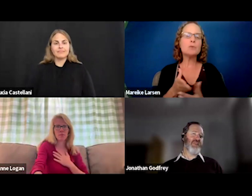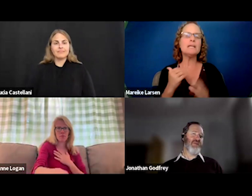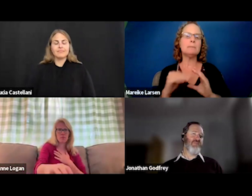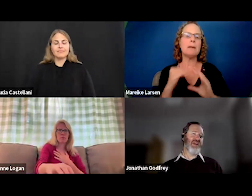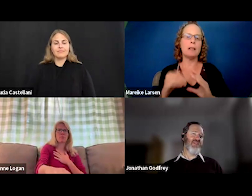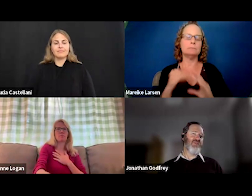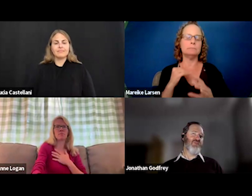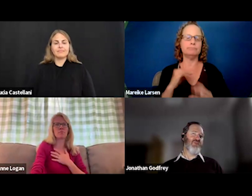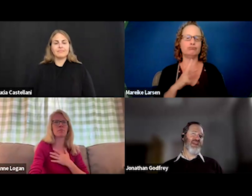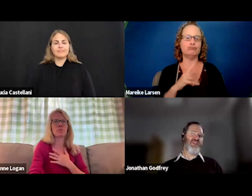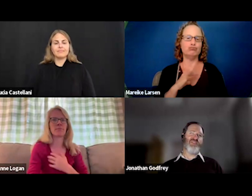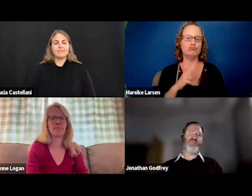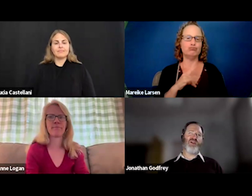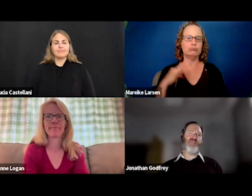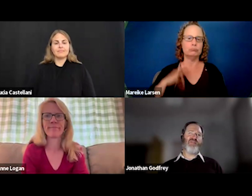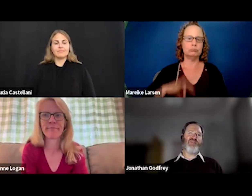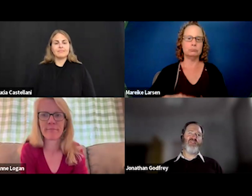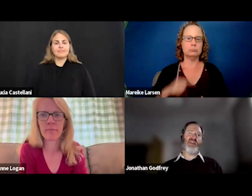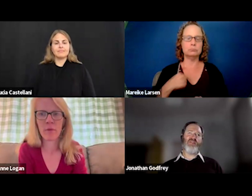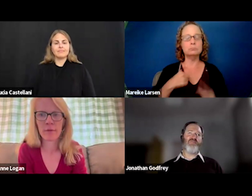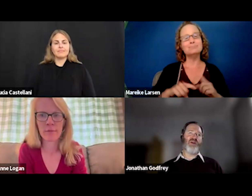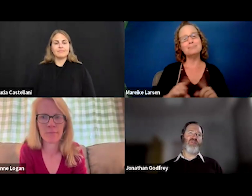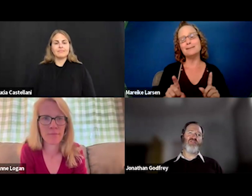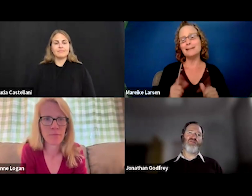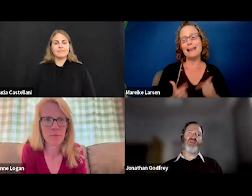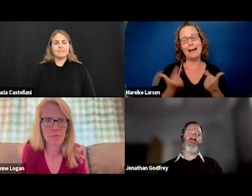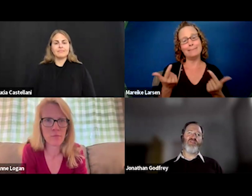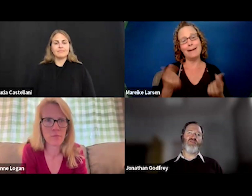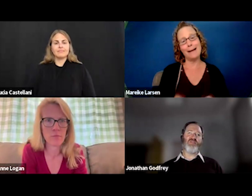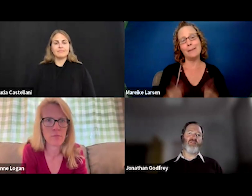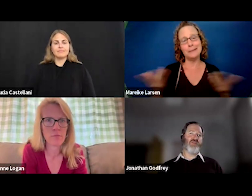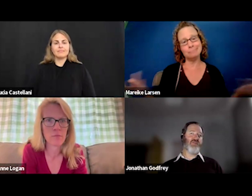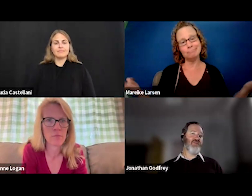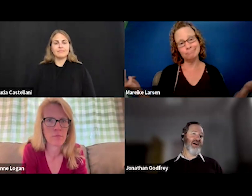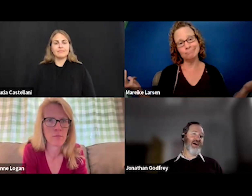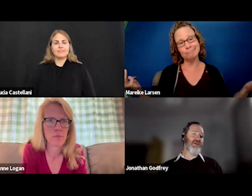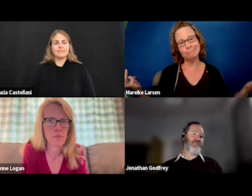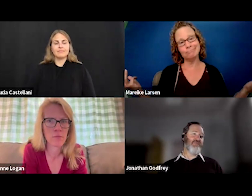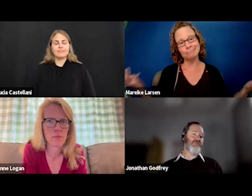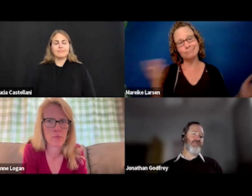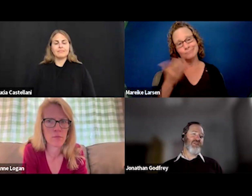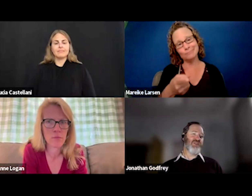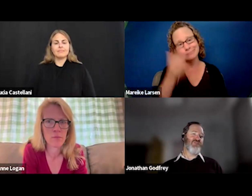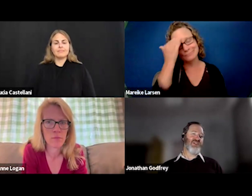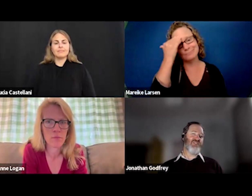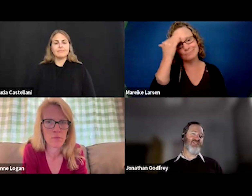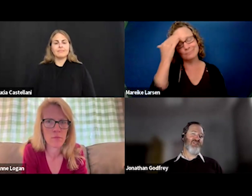But the reality of life is that most of these construction